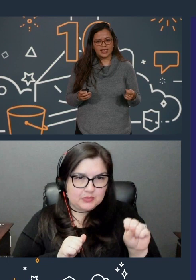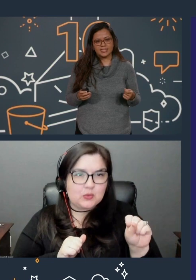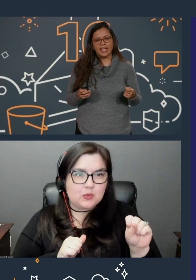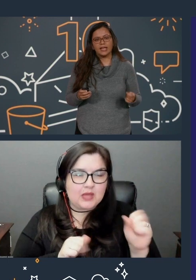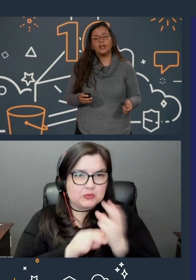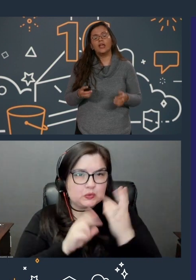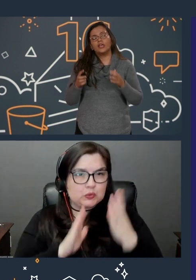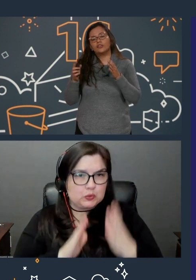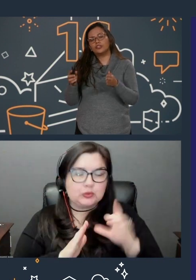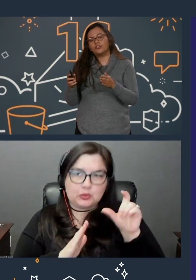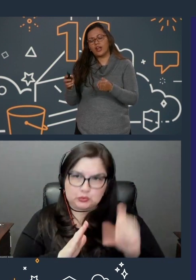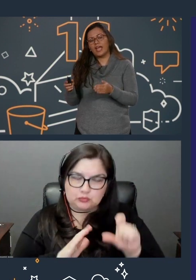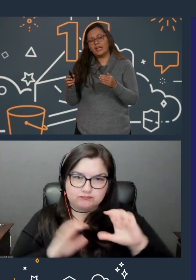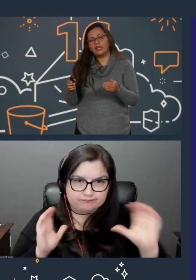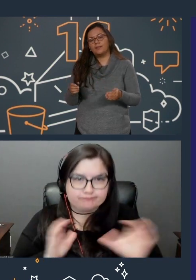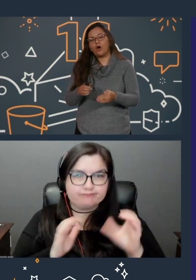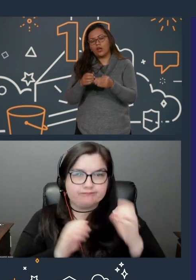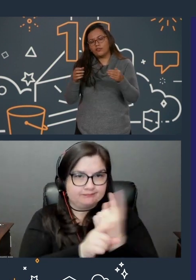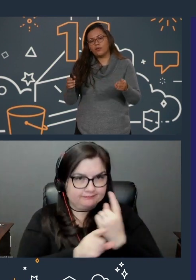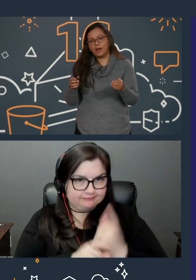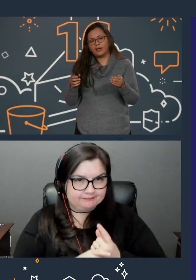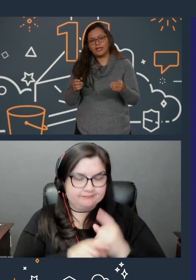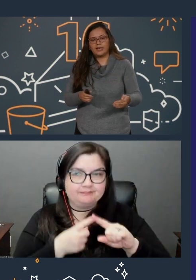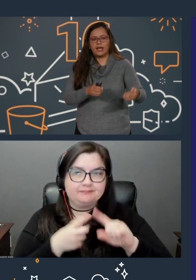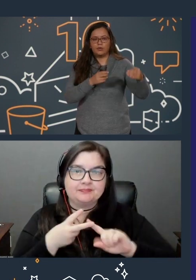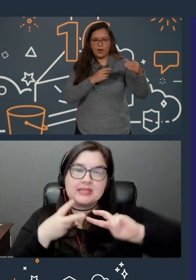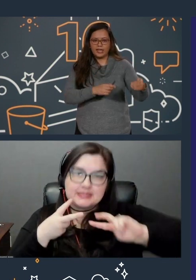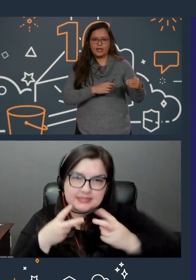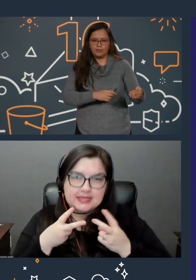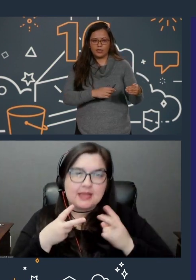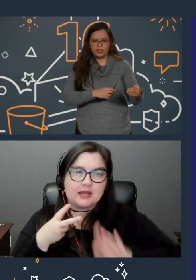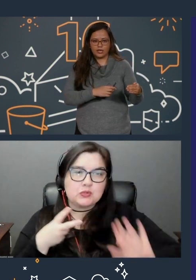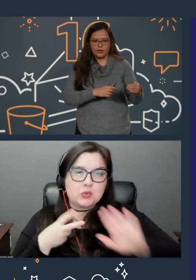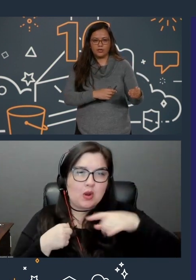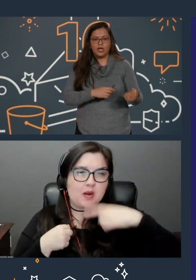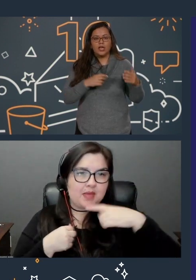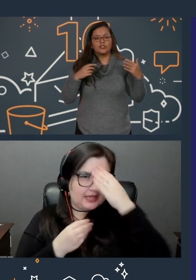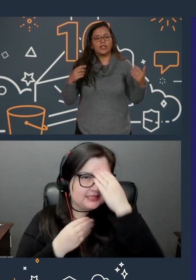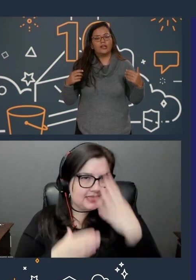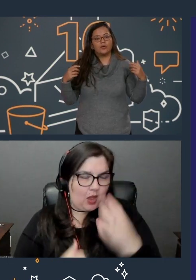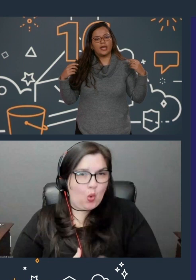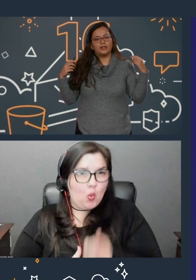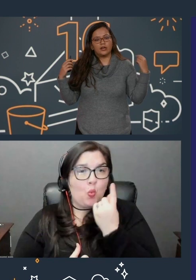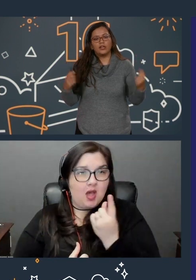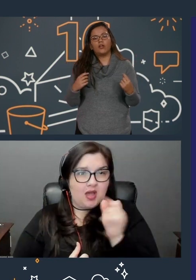Second, you should try and keep all of your public data in one AWS account so that you can turn on